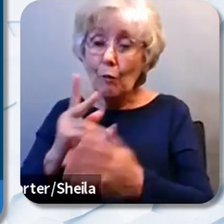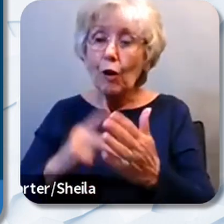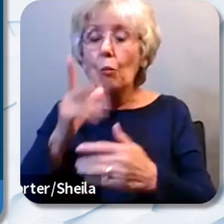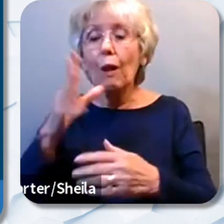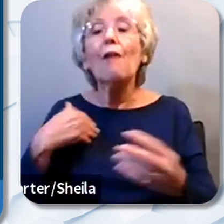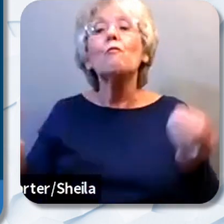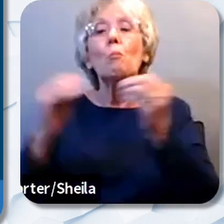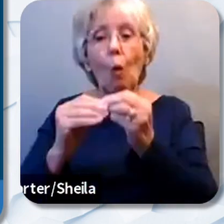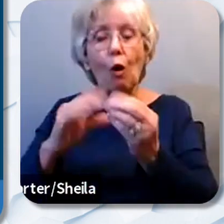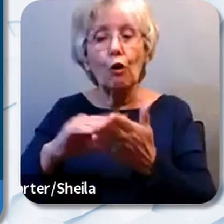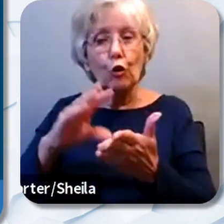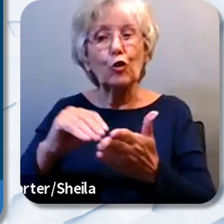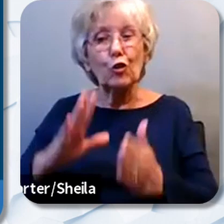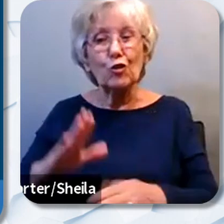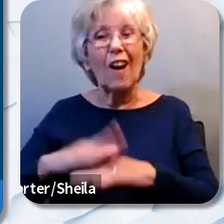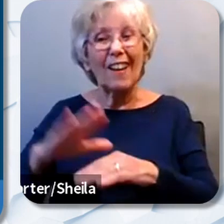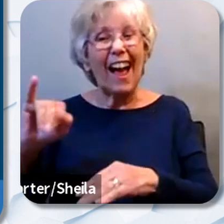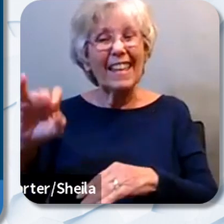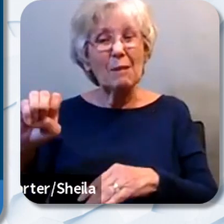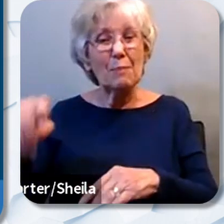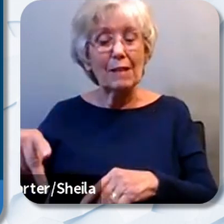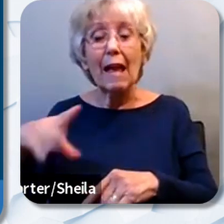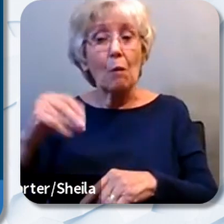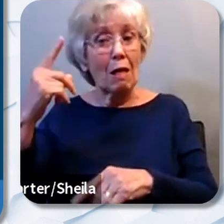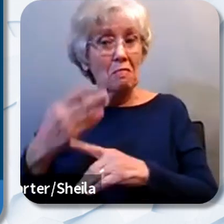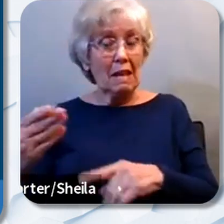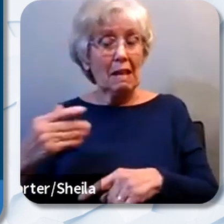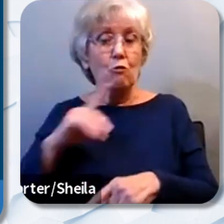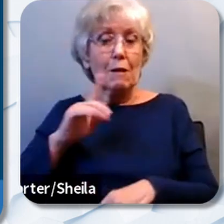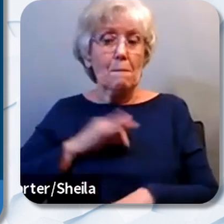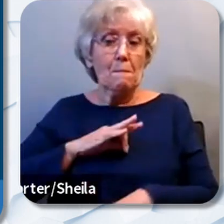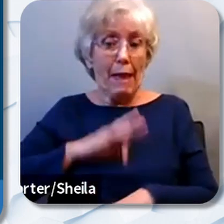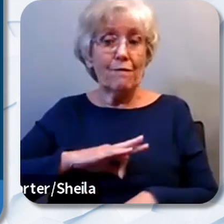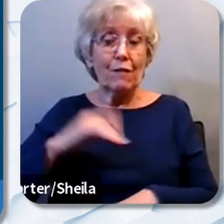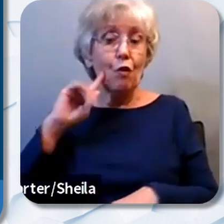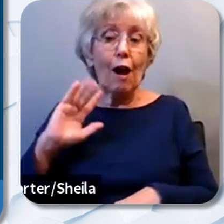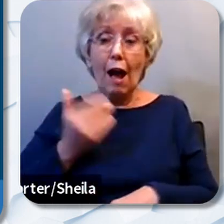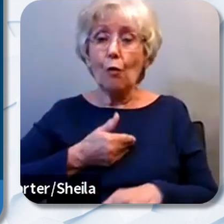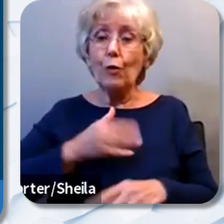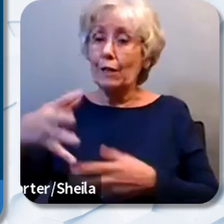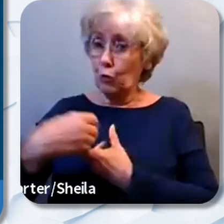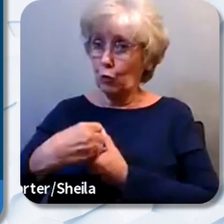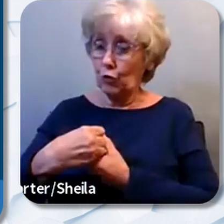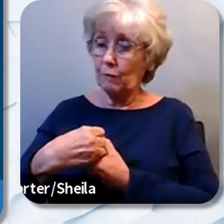ips and I will say that one of the things that has been really beneficial for our inclusion is